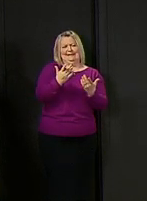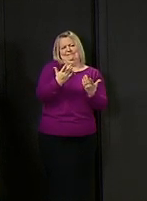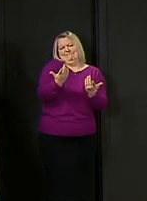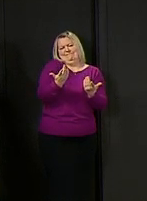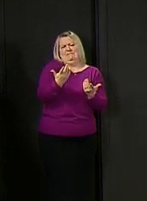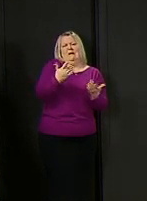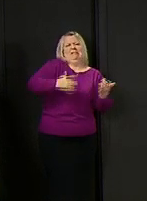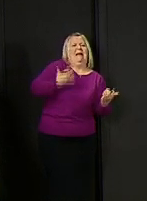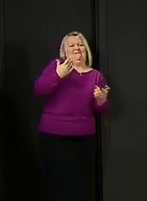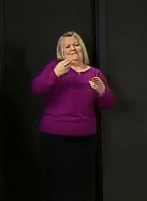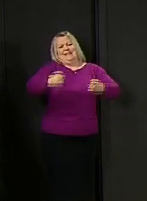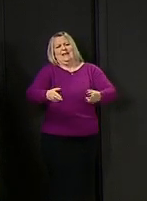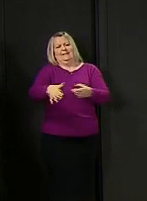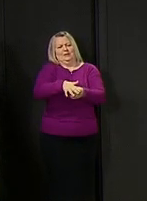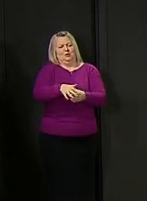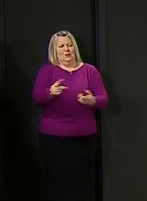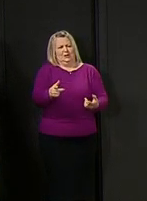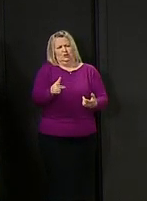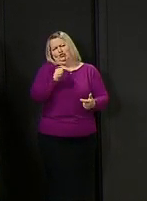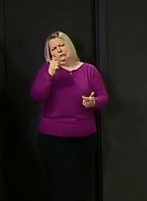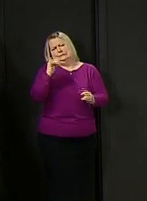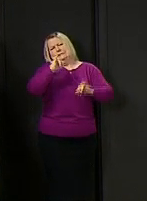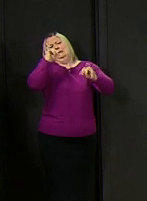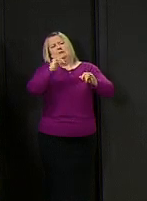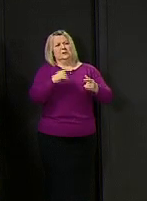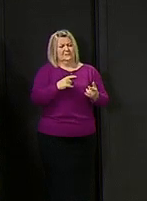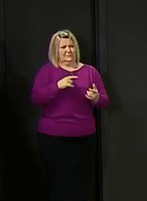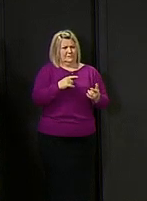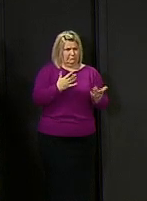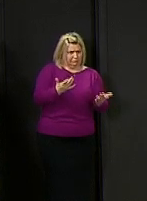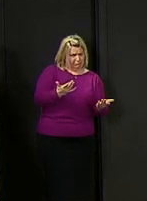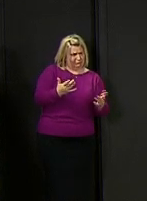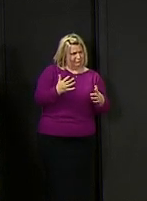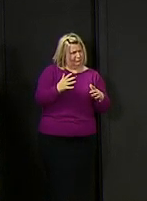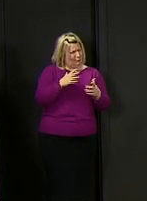then it's not really that serious. So what are you going to do to repair that campaign?